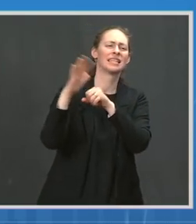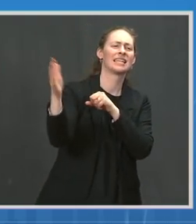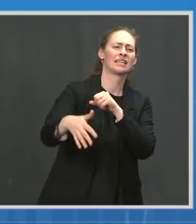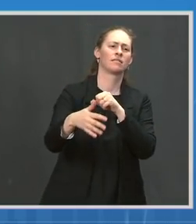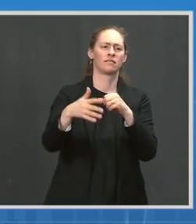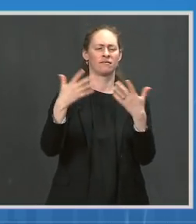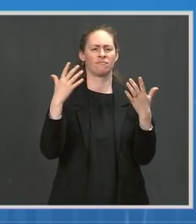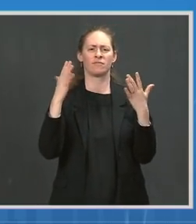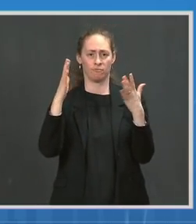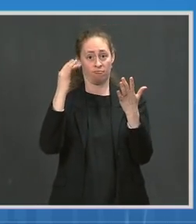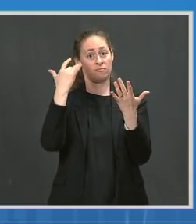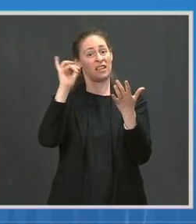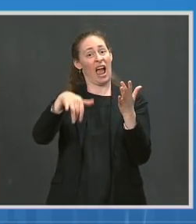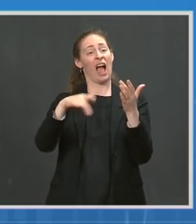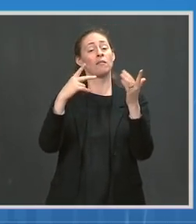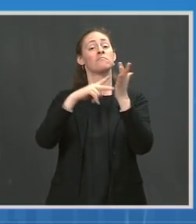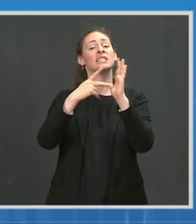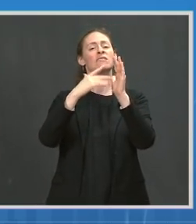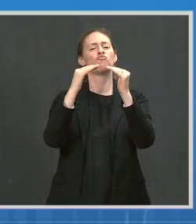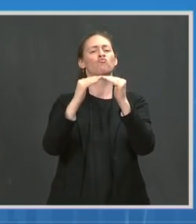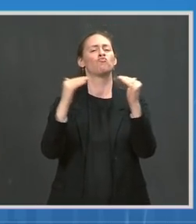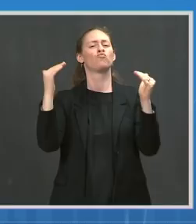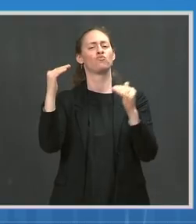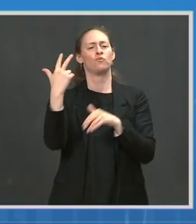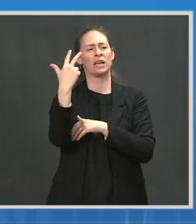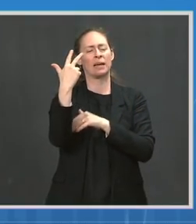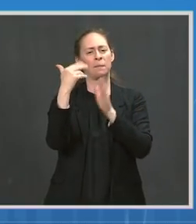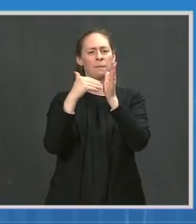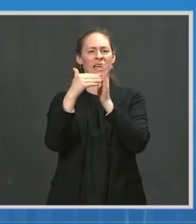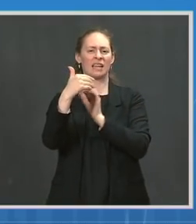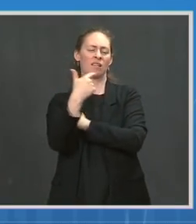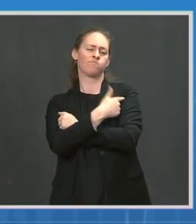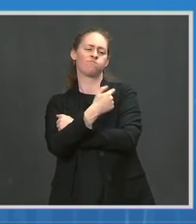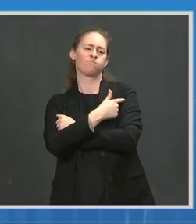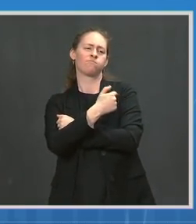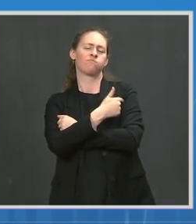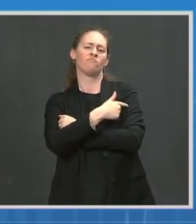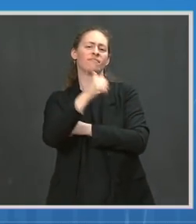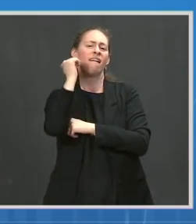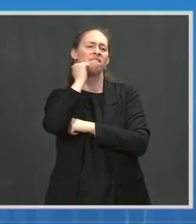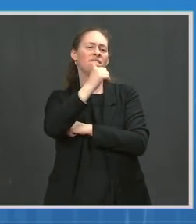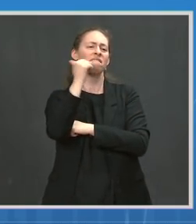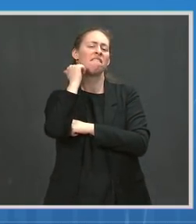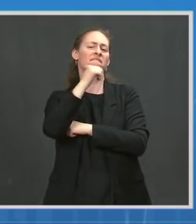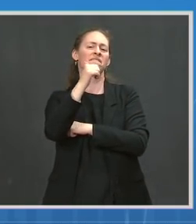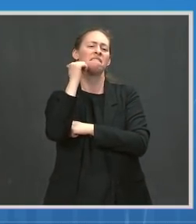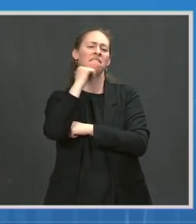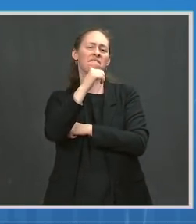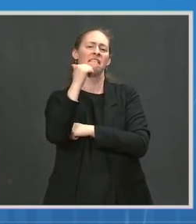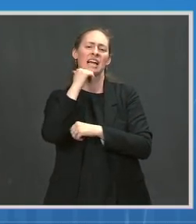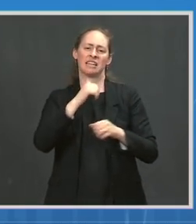So we are increasingly confident that while people may have some period of time where they need to wait,